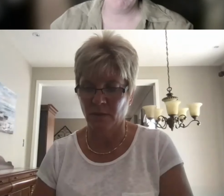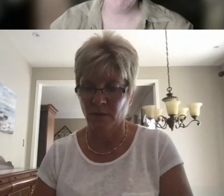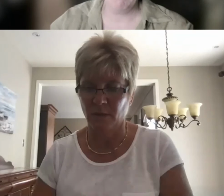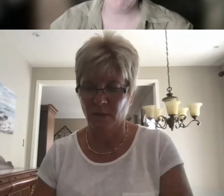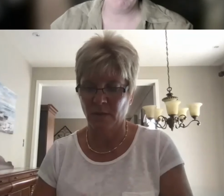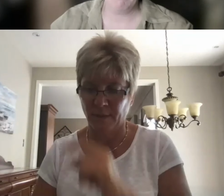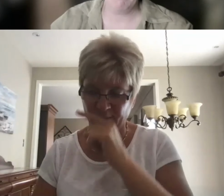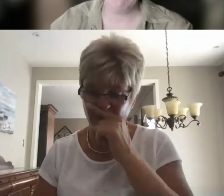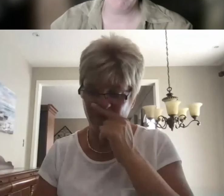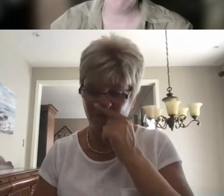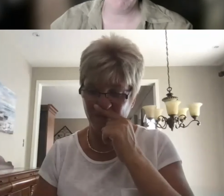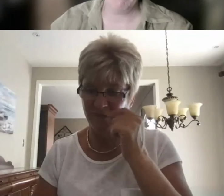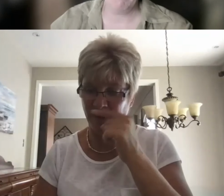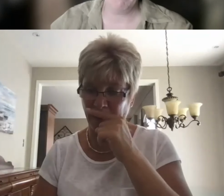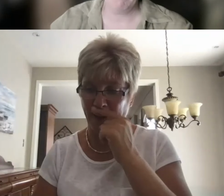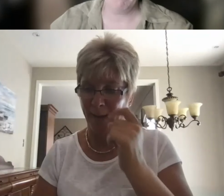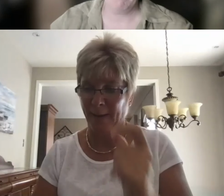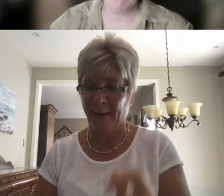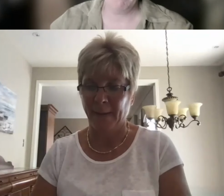there's waste varies quite substantially.